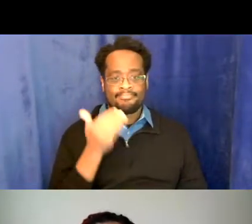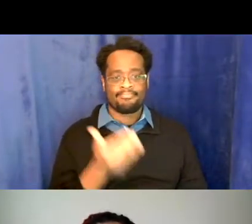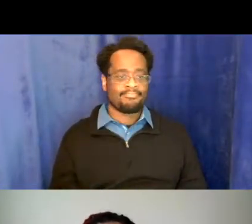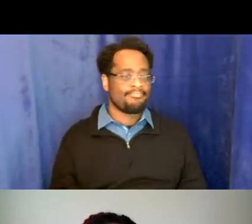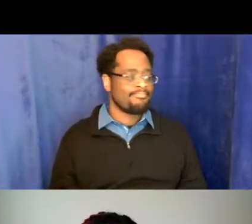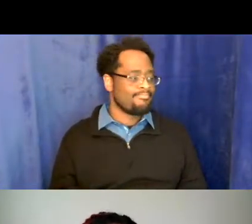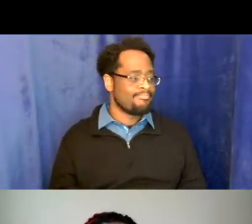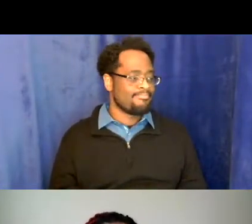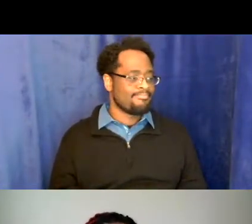next slide